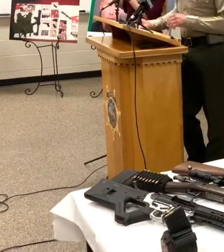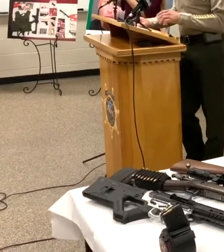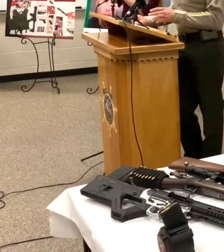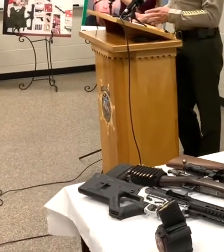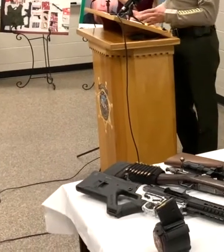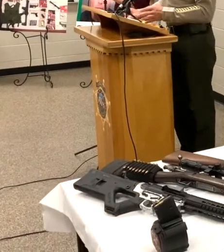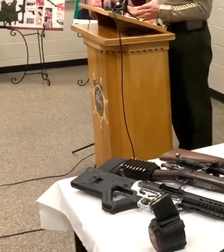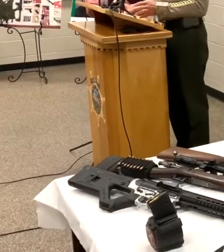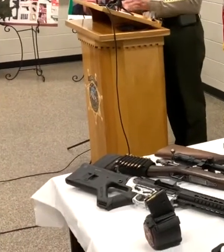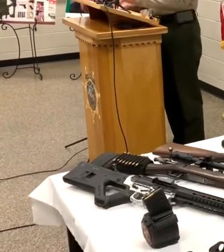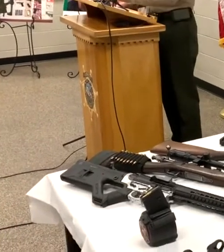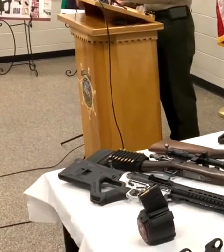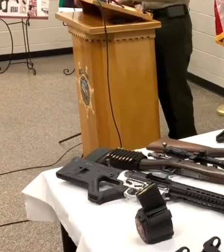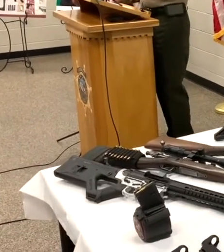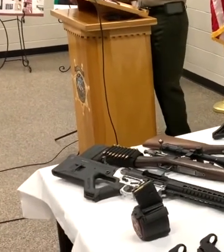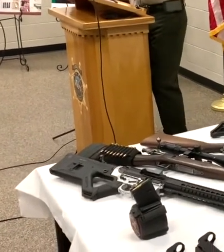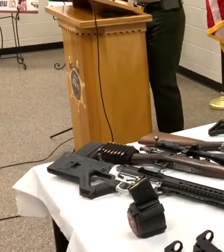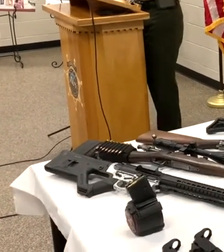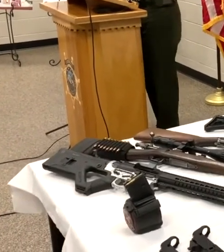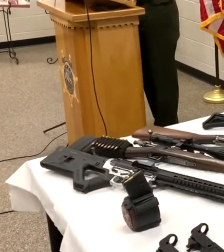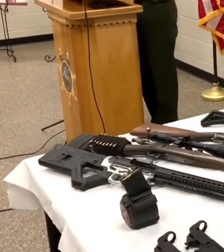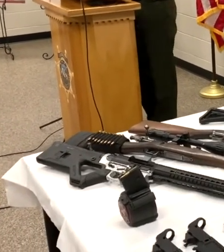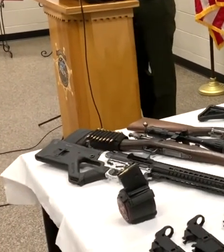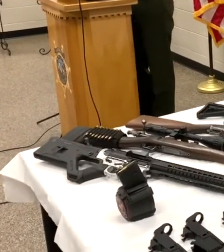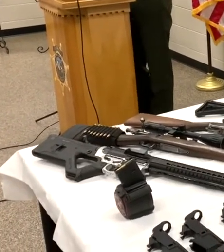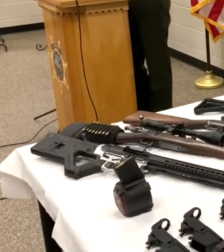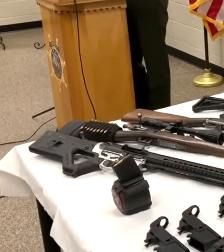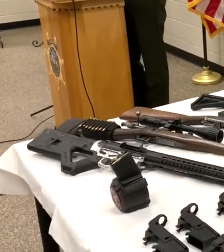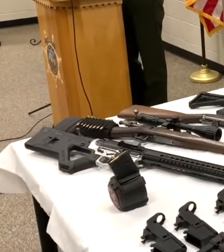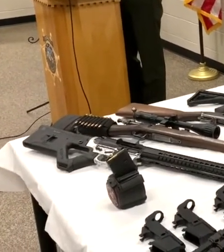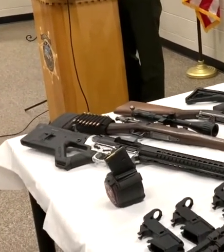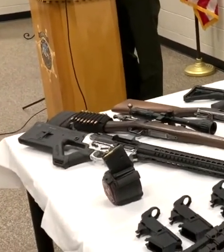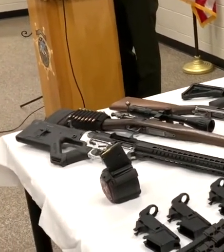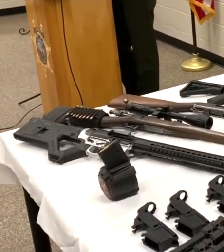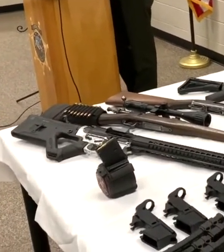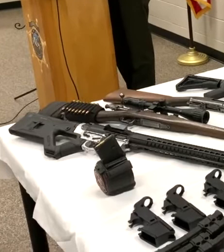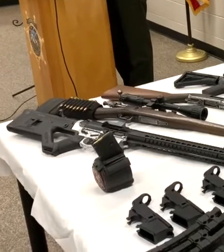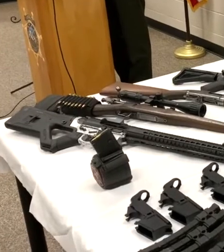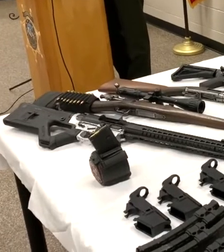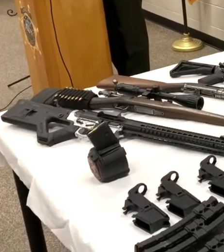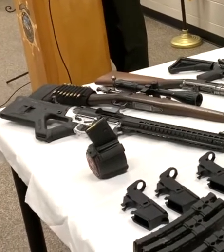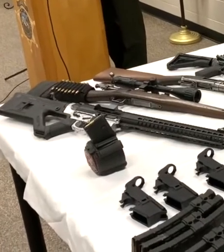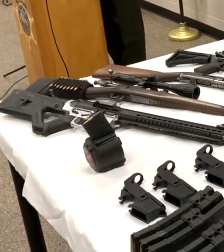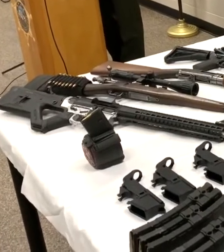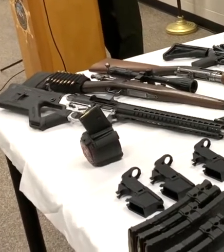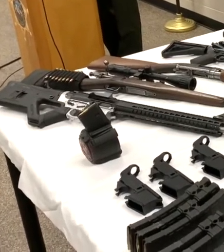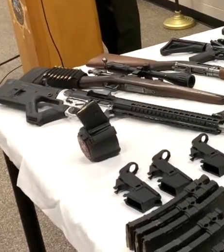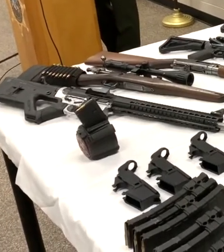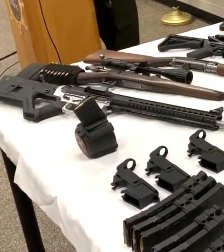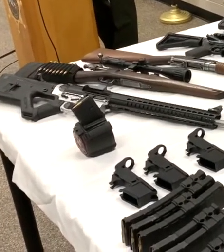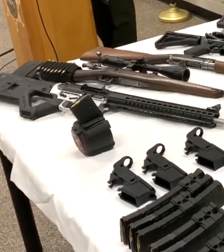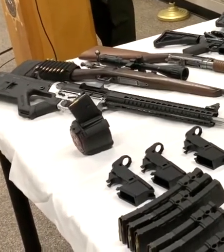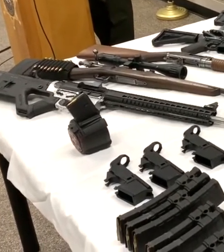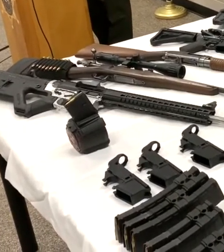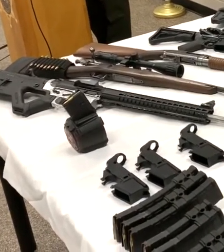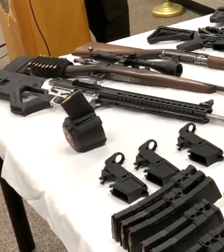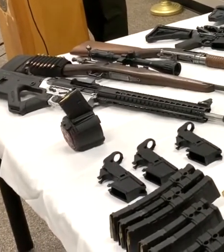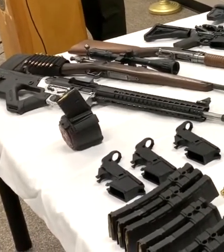All indications are that the suspect was trying to get to the vehicle and to get a rifle out of the vehicle.